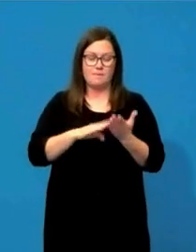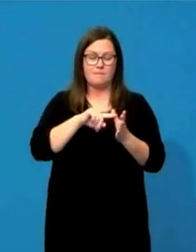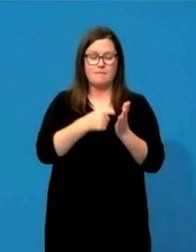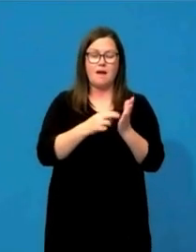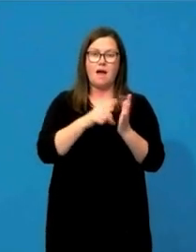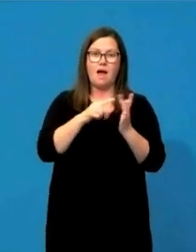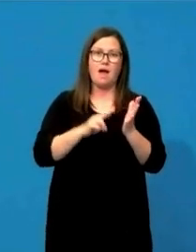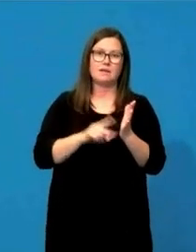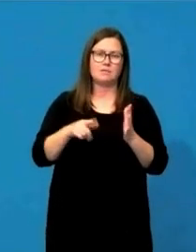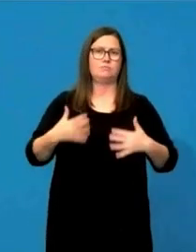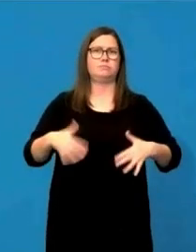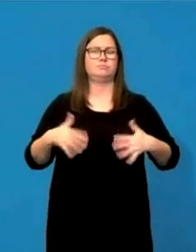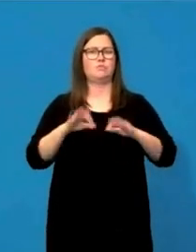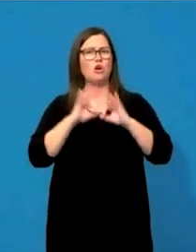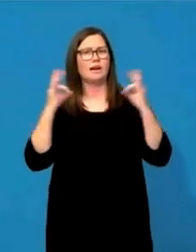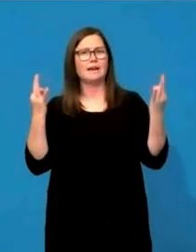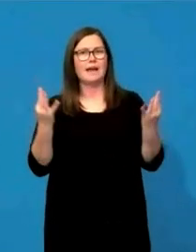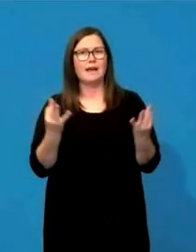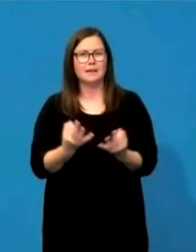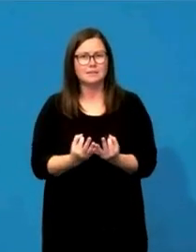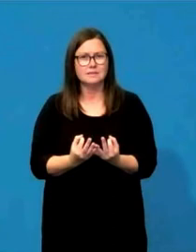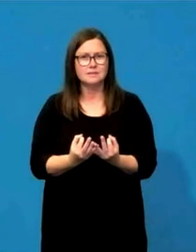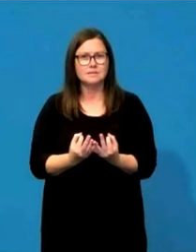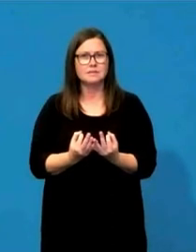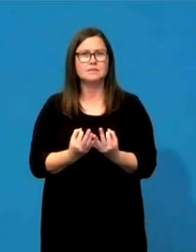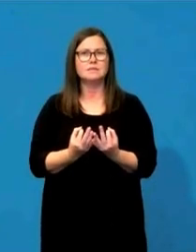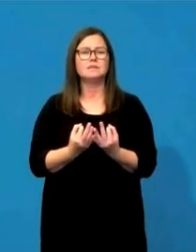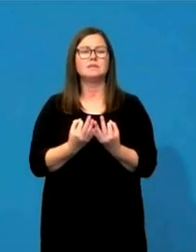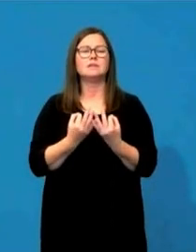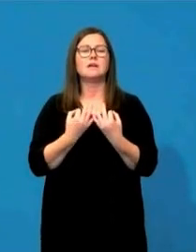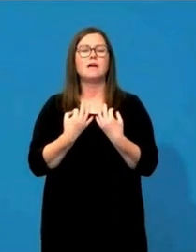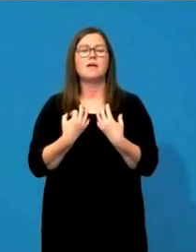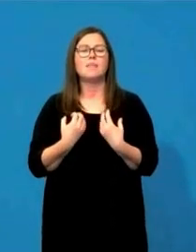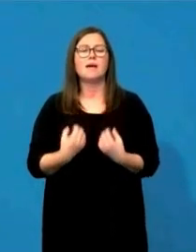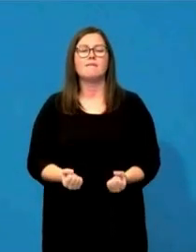surprised me is how many Ministers and DGs come through, and so we use that opportunity